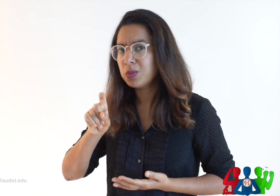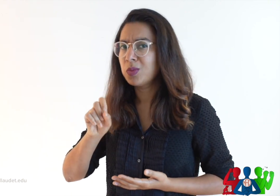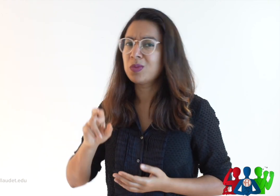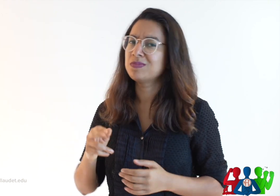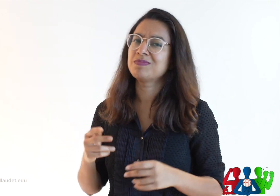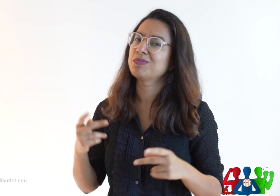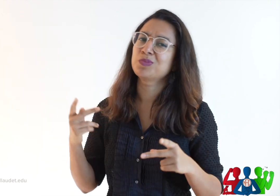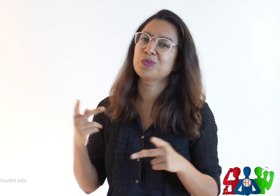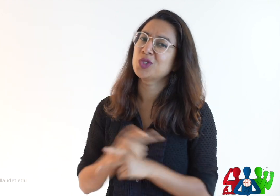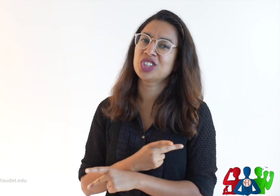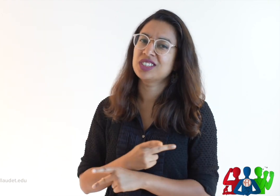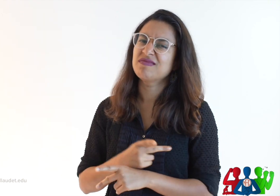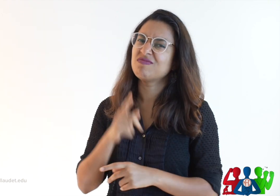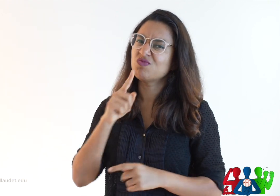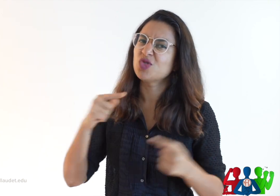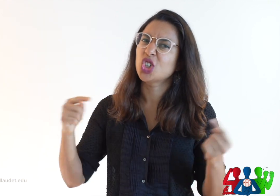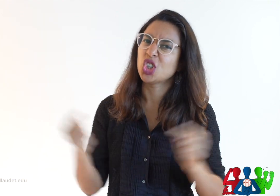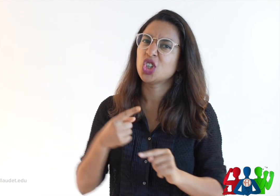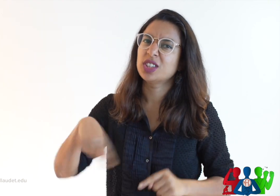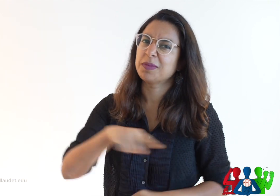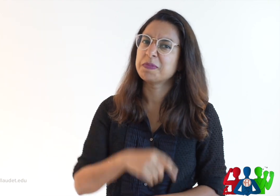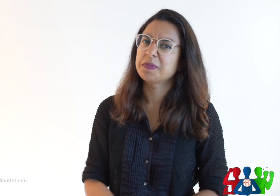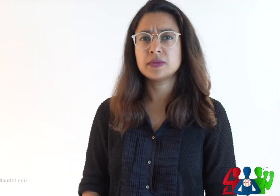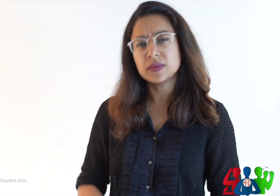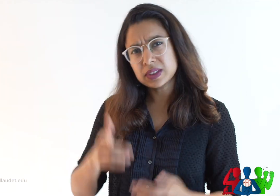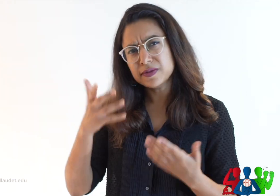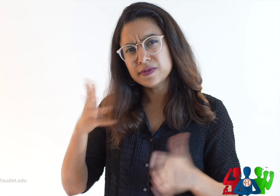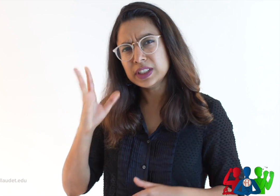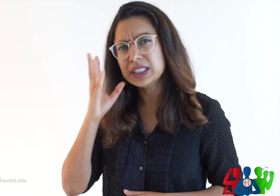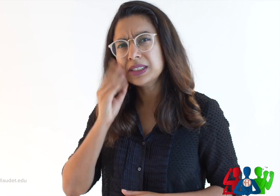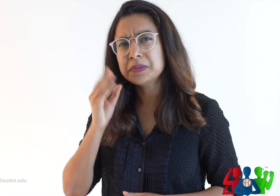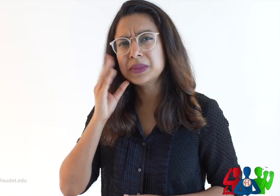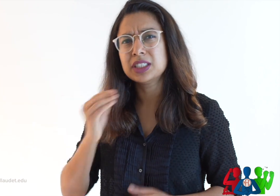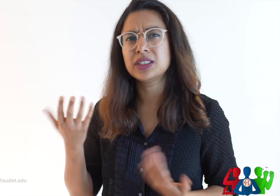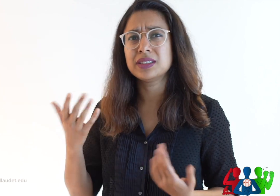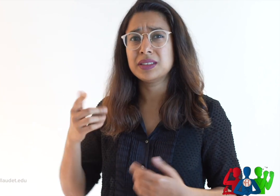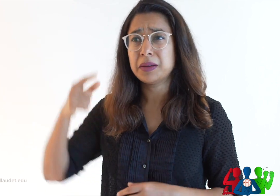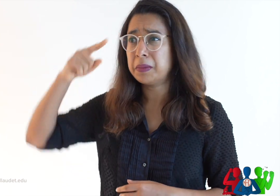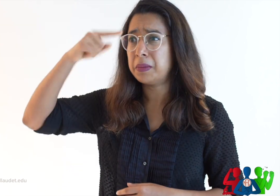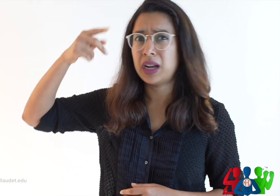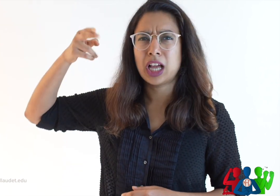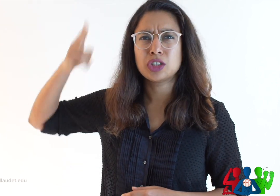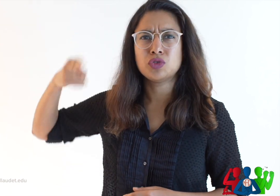The question arises though, does this approach benefit students or harm them?